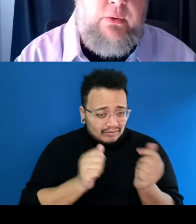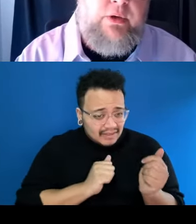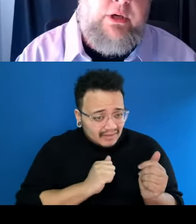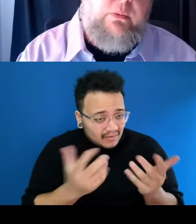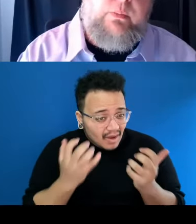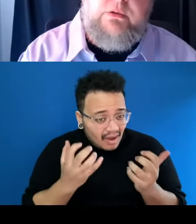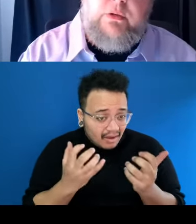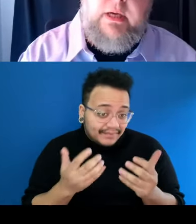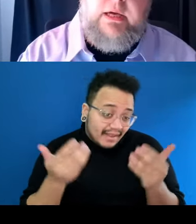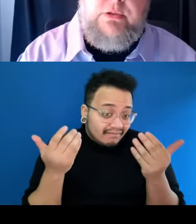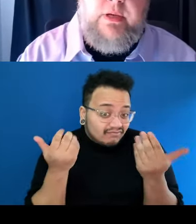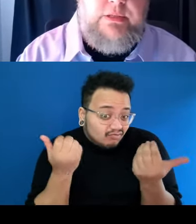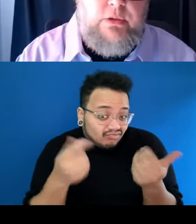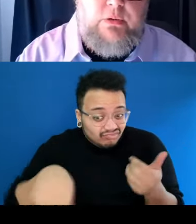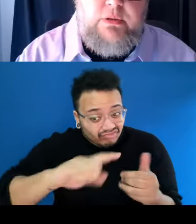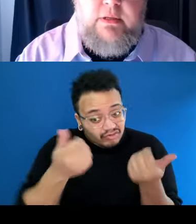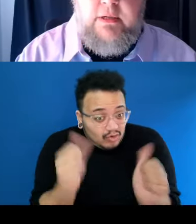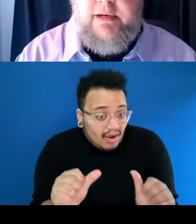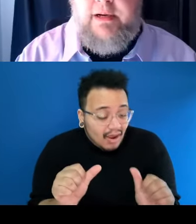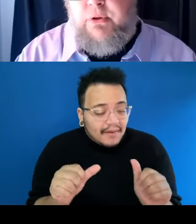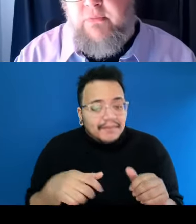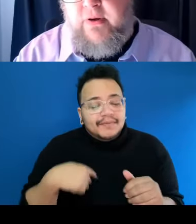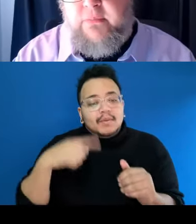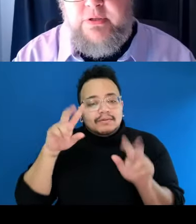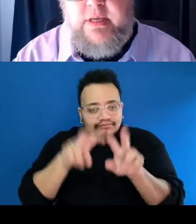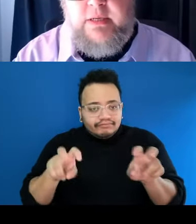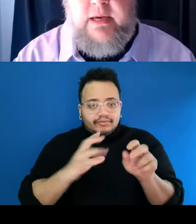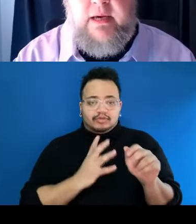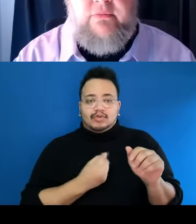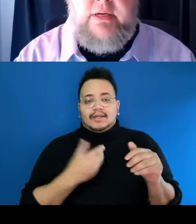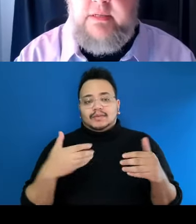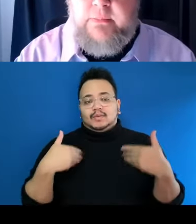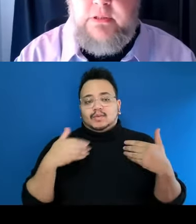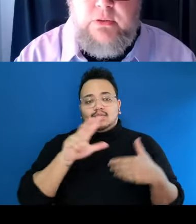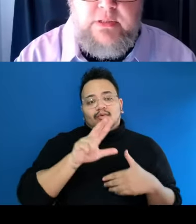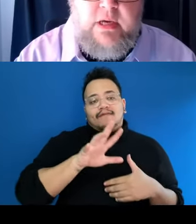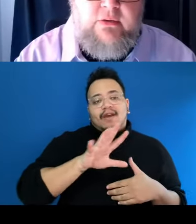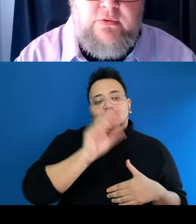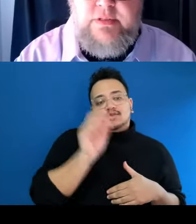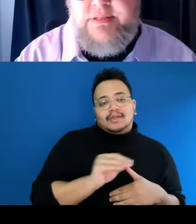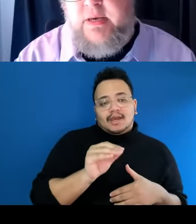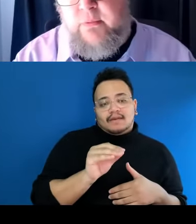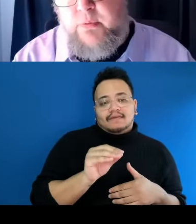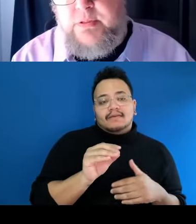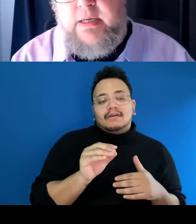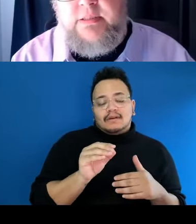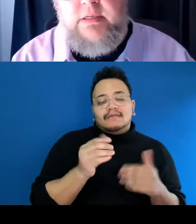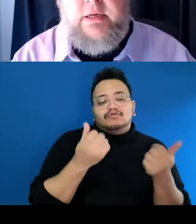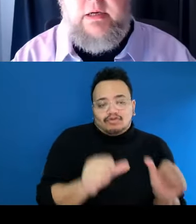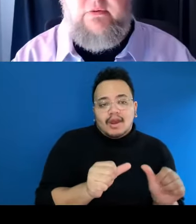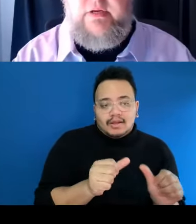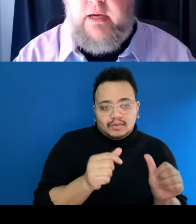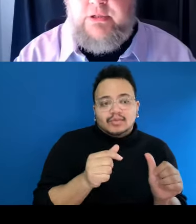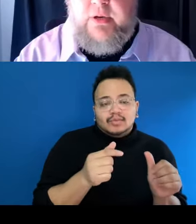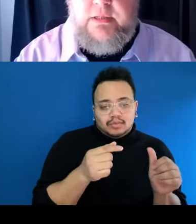So, when we look at trans youth, 35% have attempted suicide versus 7% of non-trans youth.